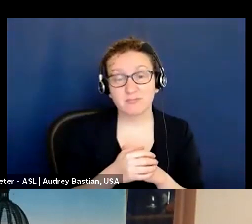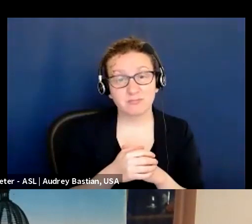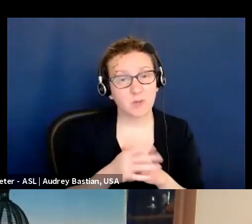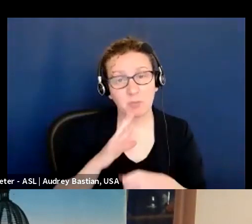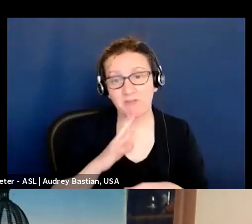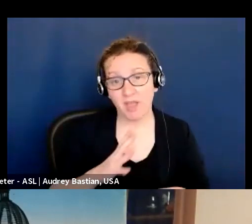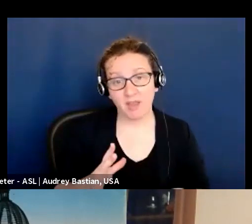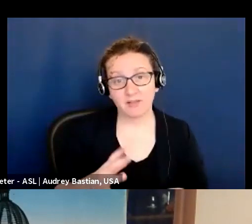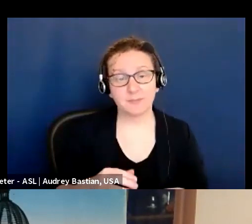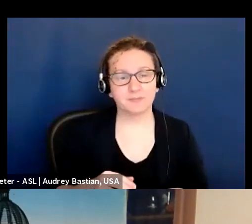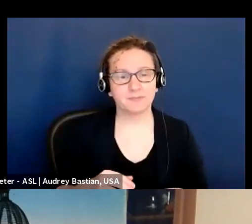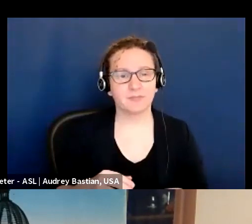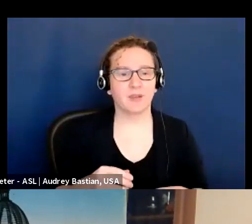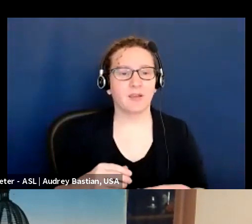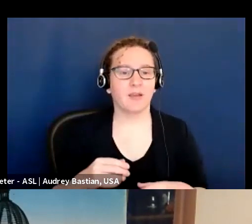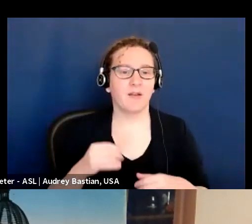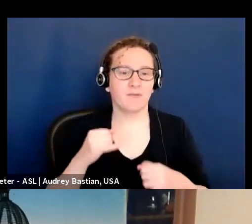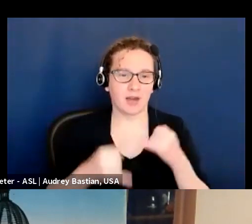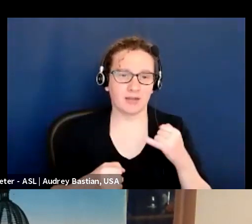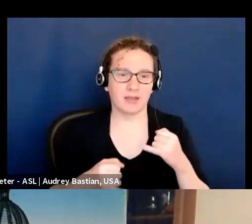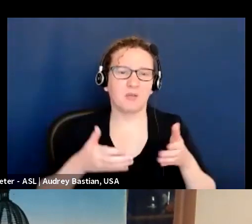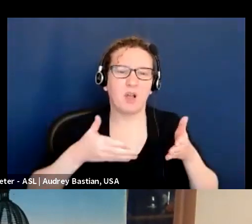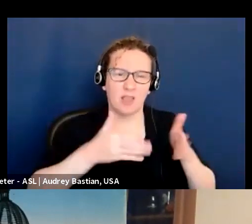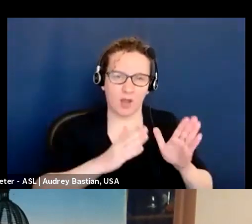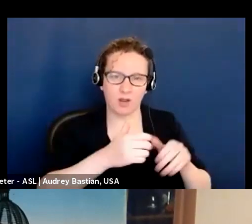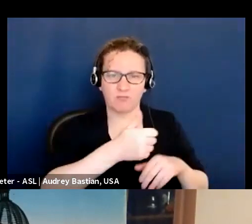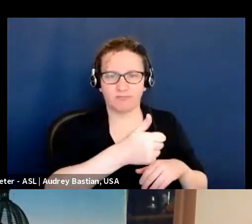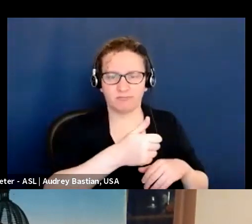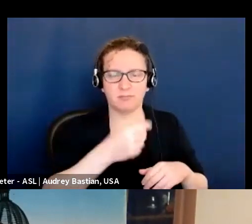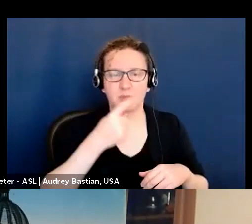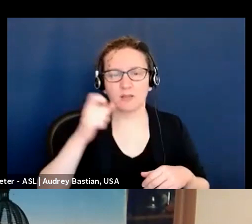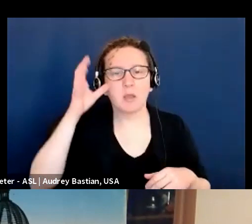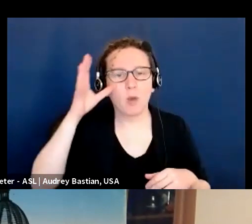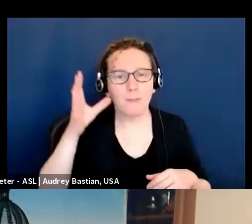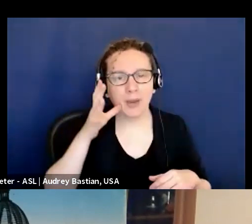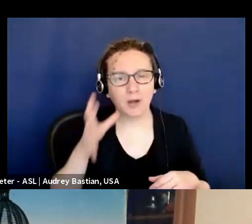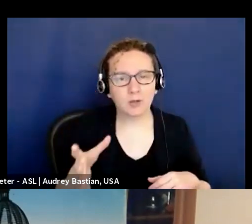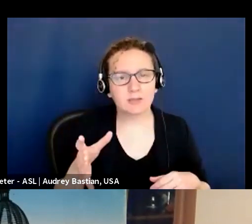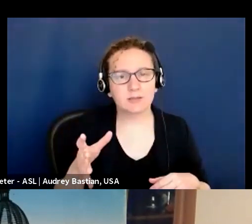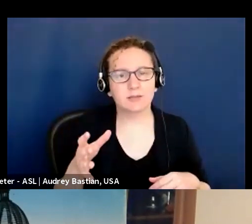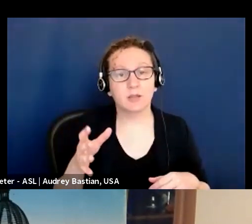So finally they allowed it because my, my grandparents, my grandpa used to be